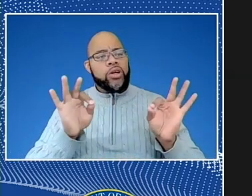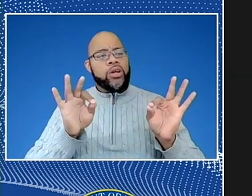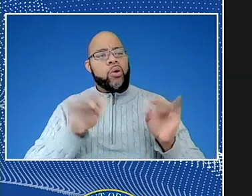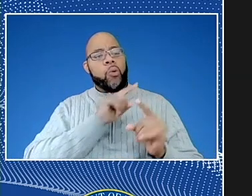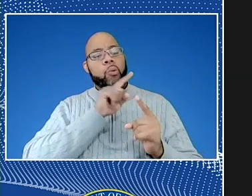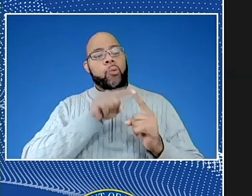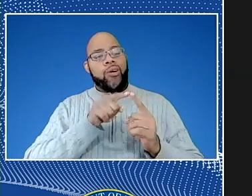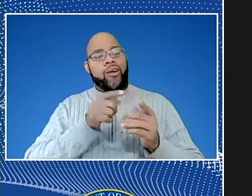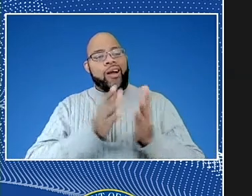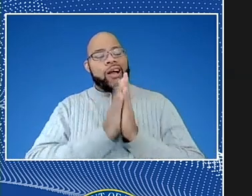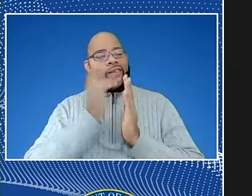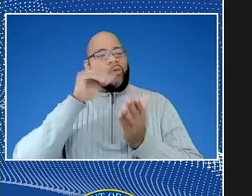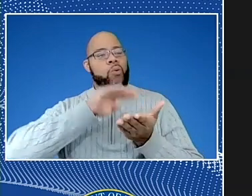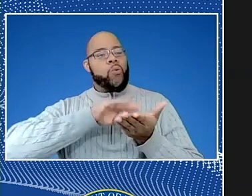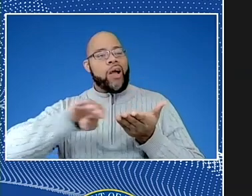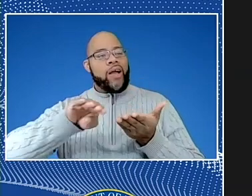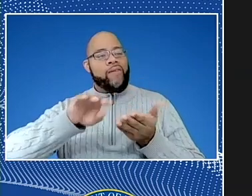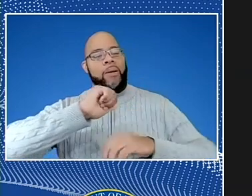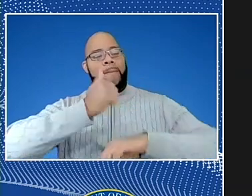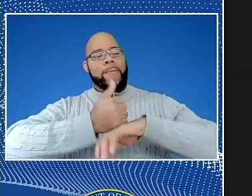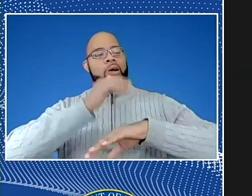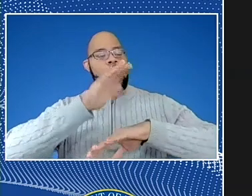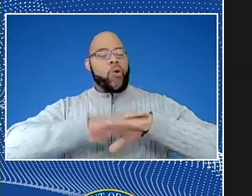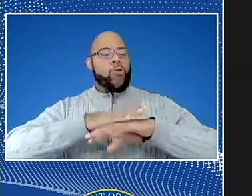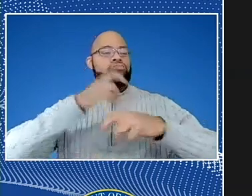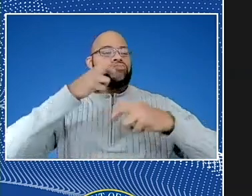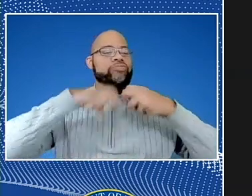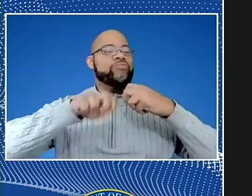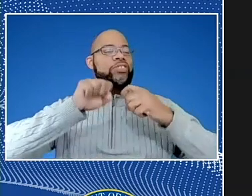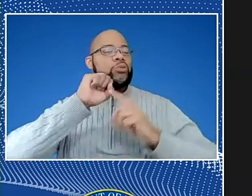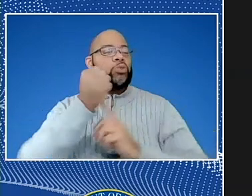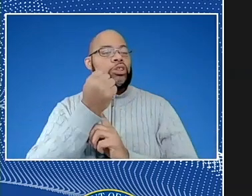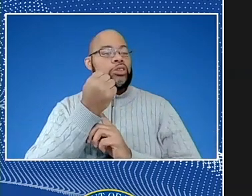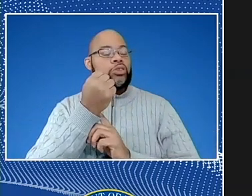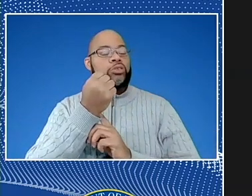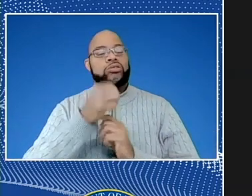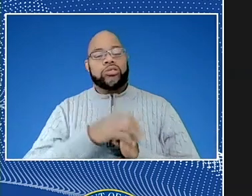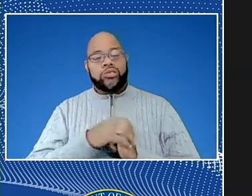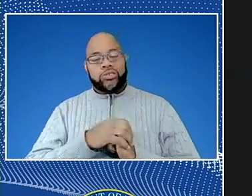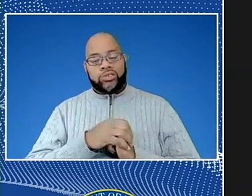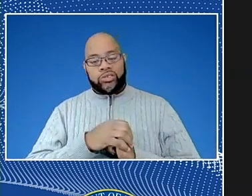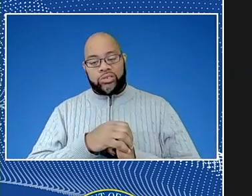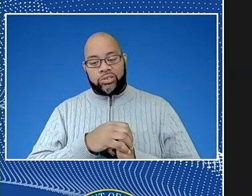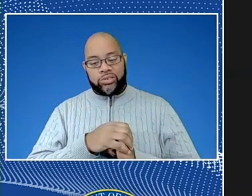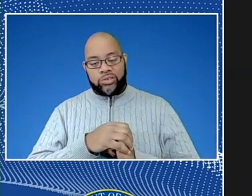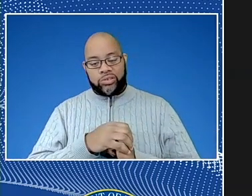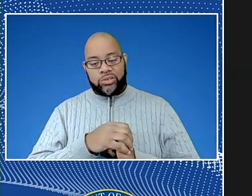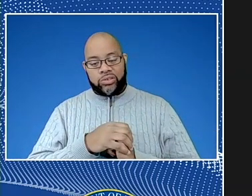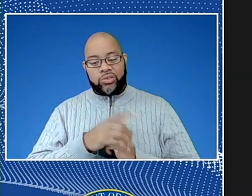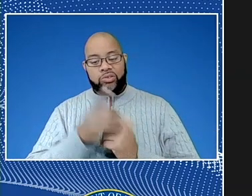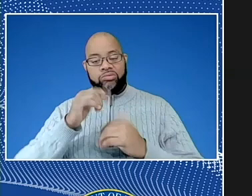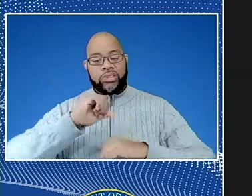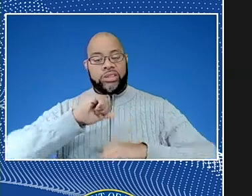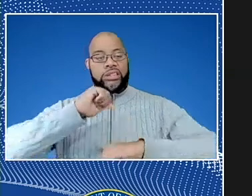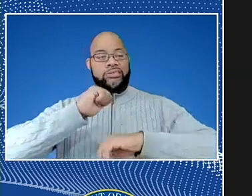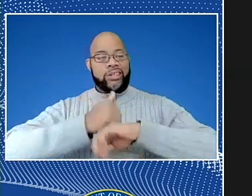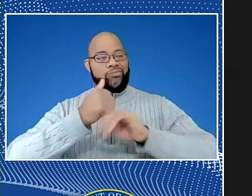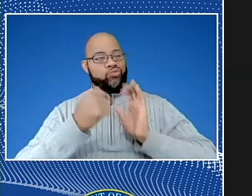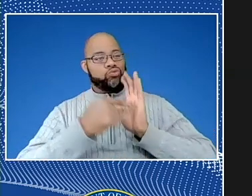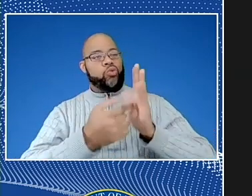a waiver based upon hardship to set out servicer errors that can have contributed